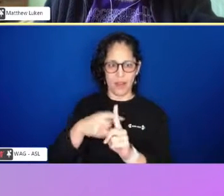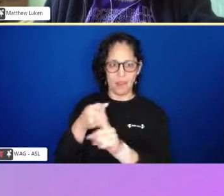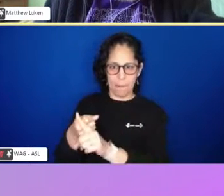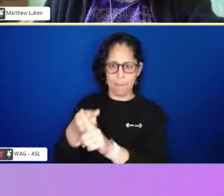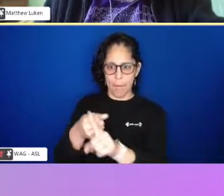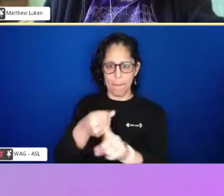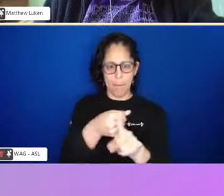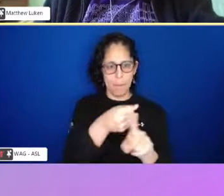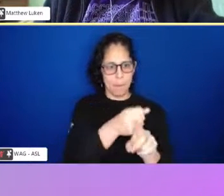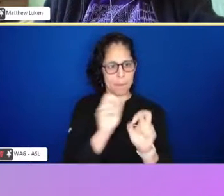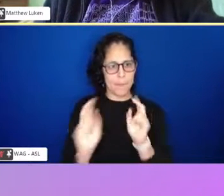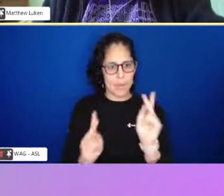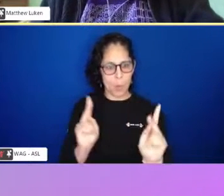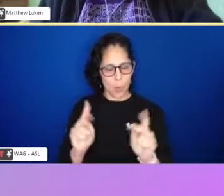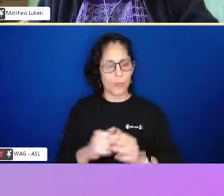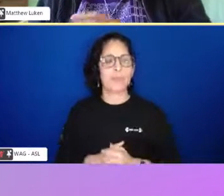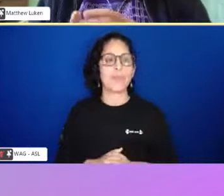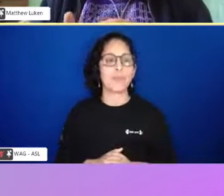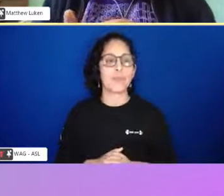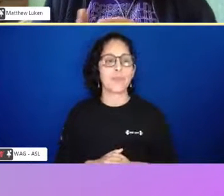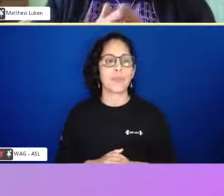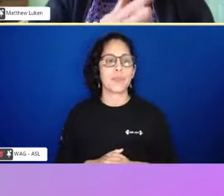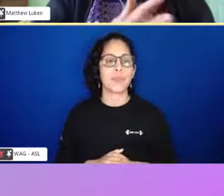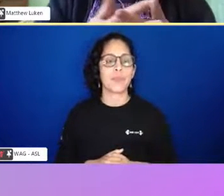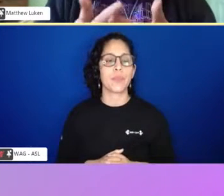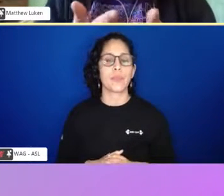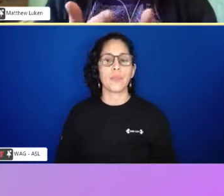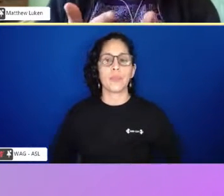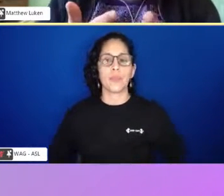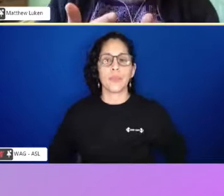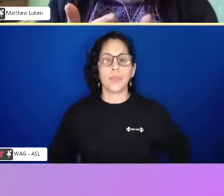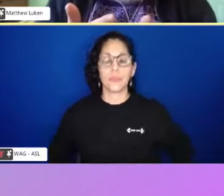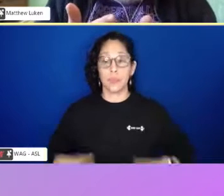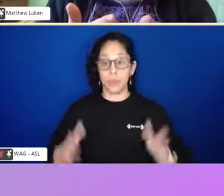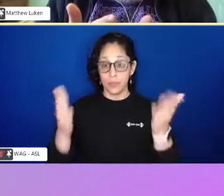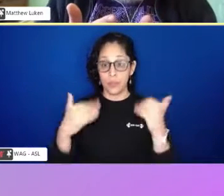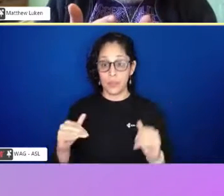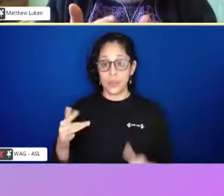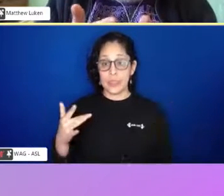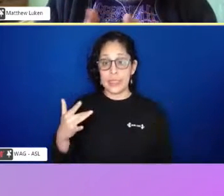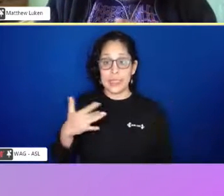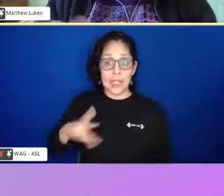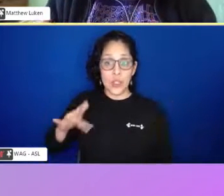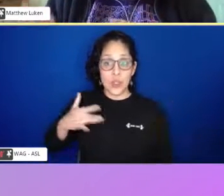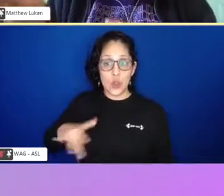see the proliferation of this because it affected more people.